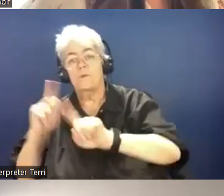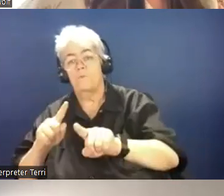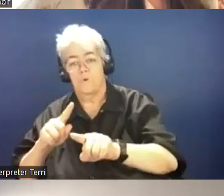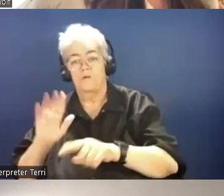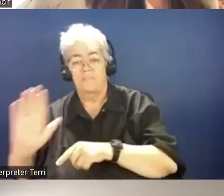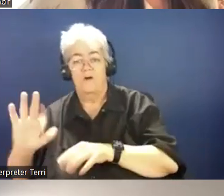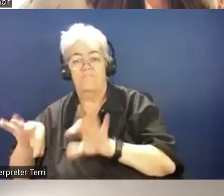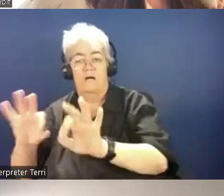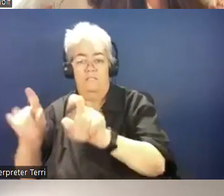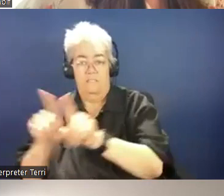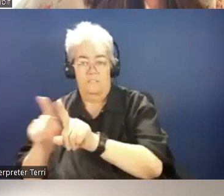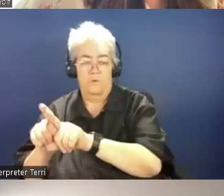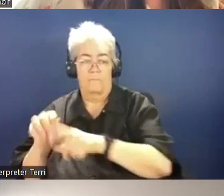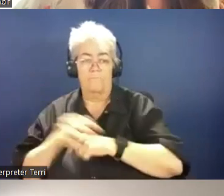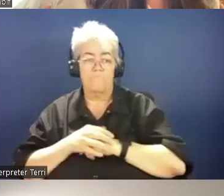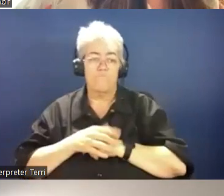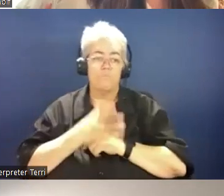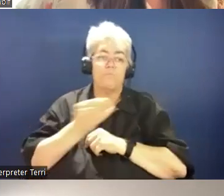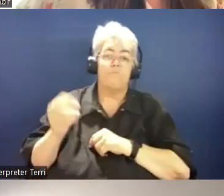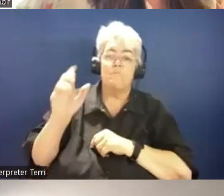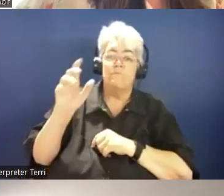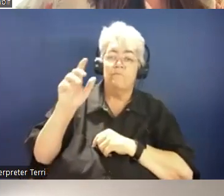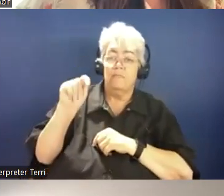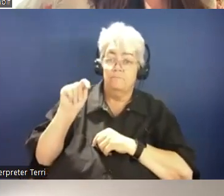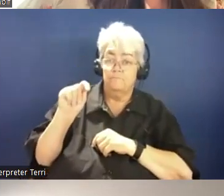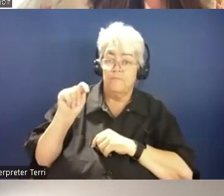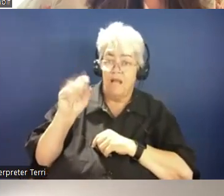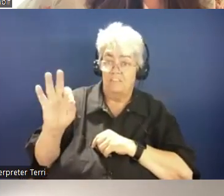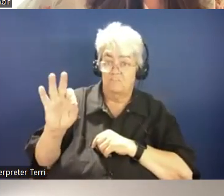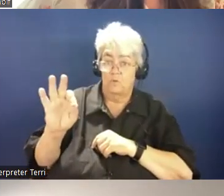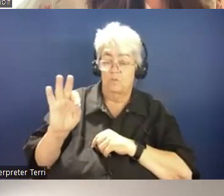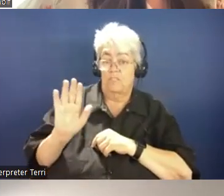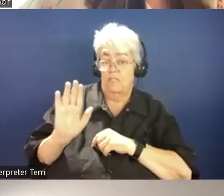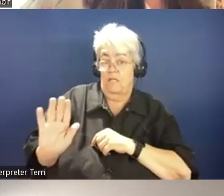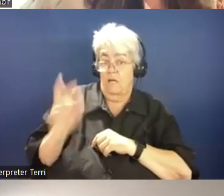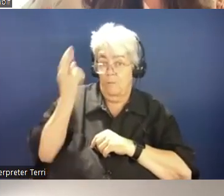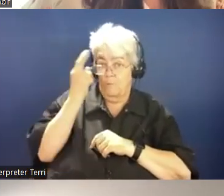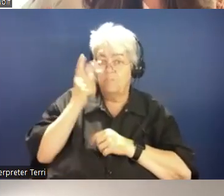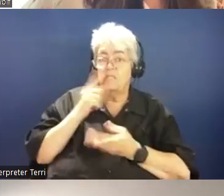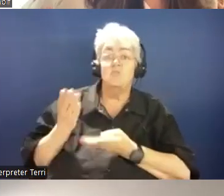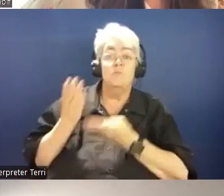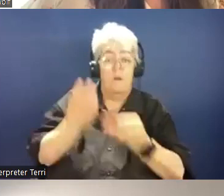The result of the task force is to make recommendations. However, we will have to pursue